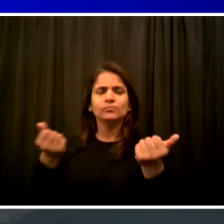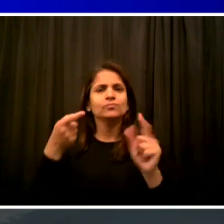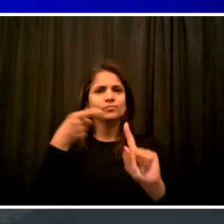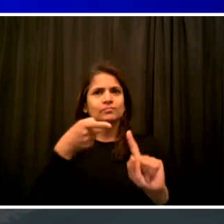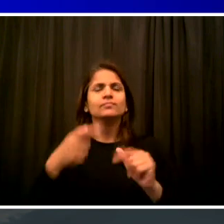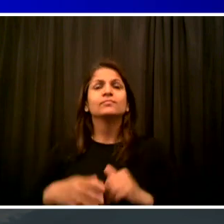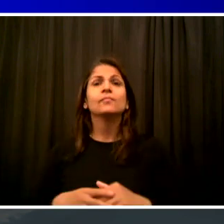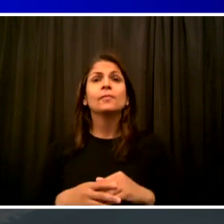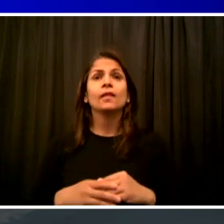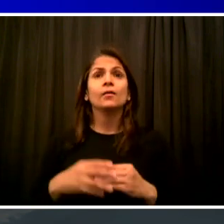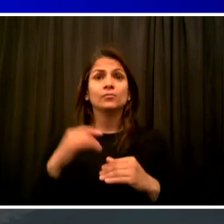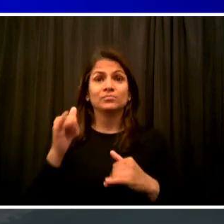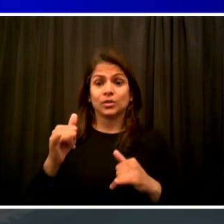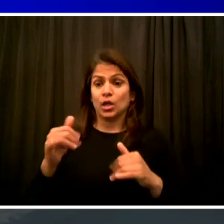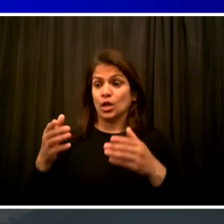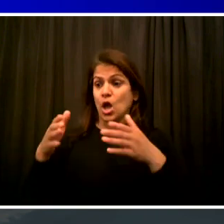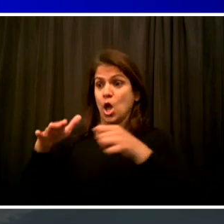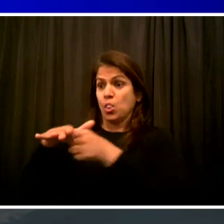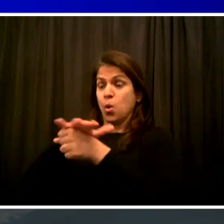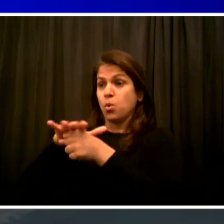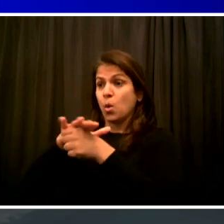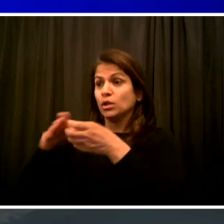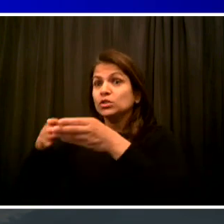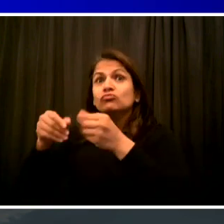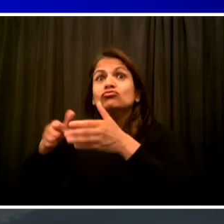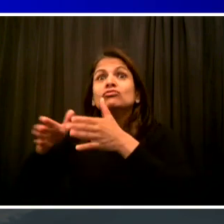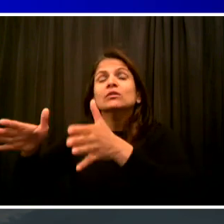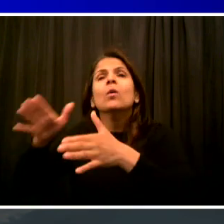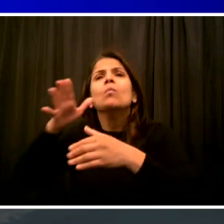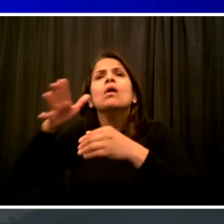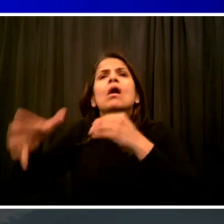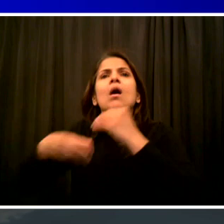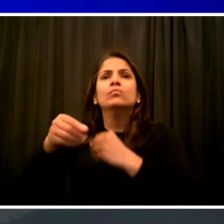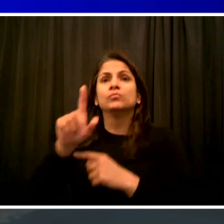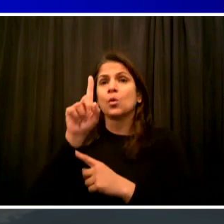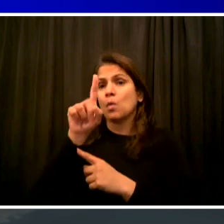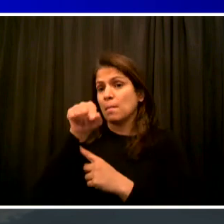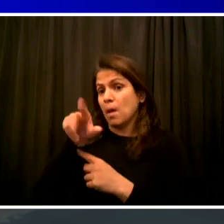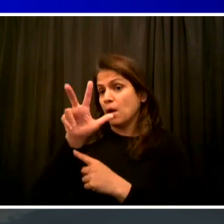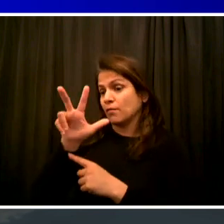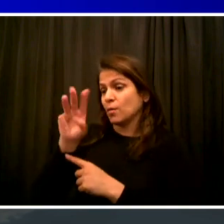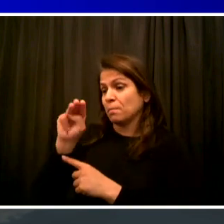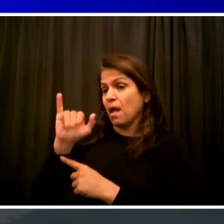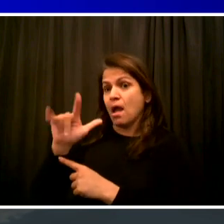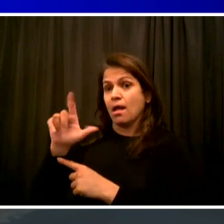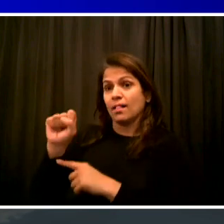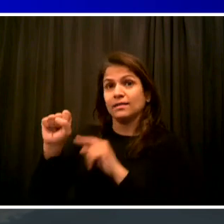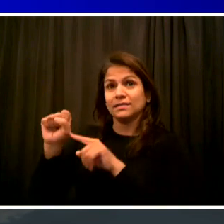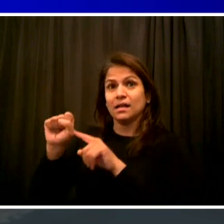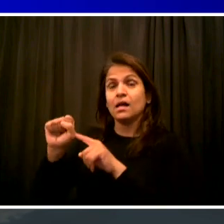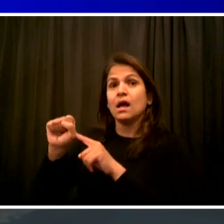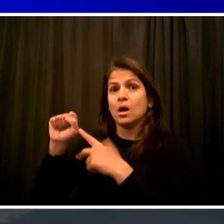TIME AND EERNGY INTO CREATING SOETMHI SNGAFE AND HELPFUL. THE LOCALPA RTNER STREETS WILL BE